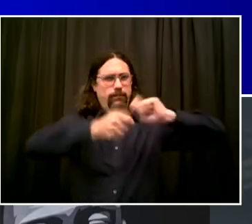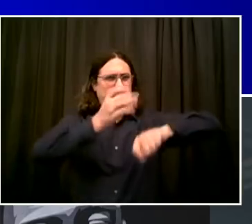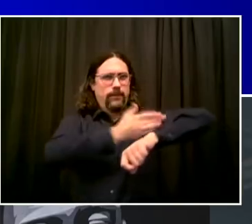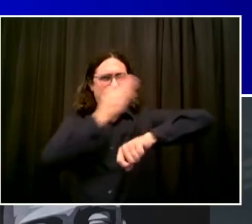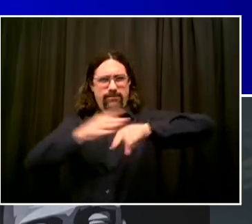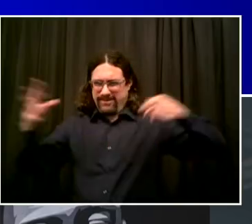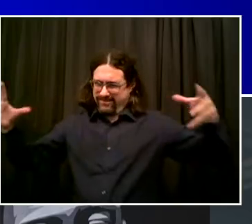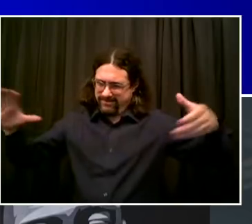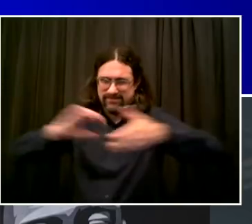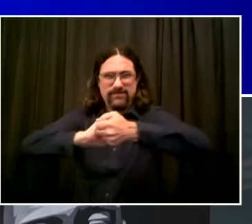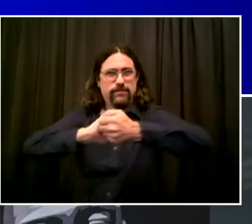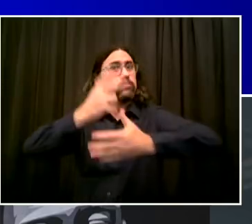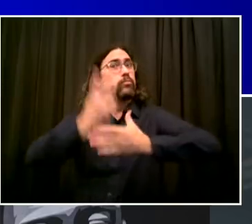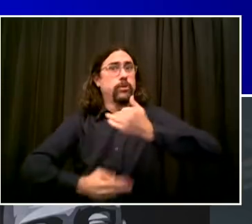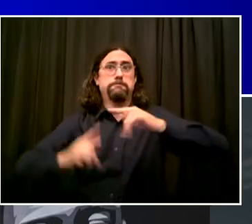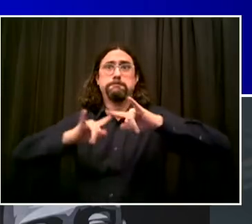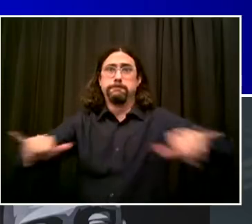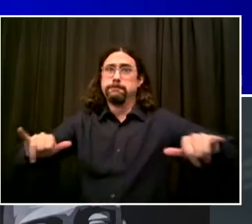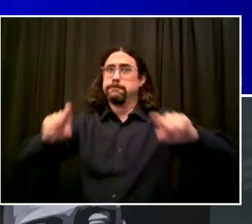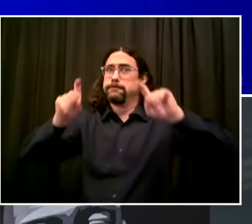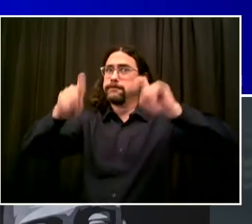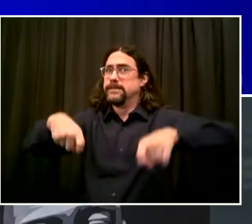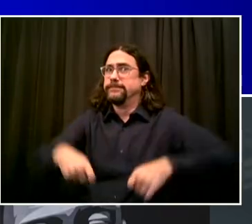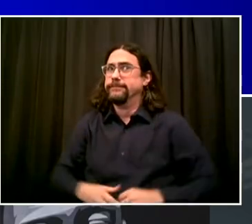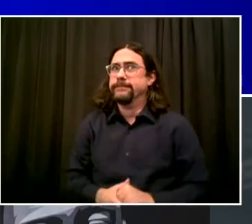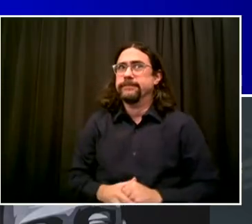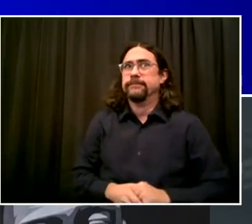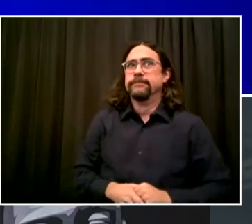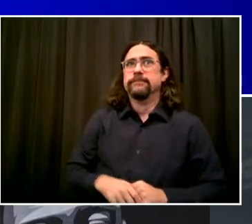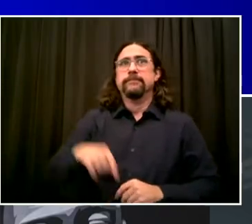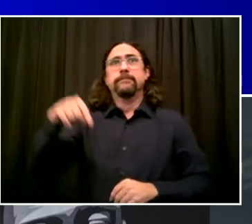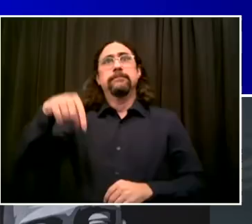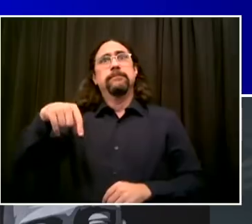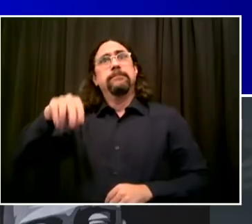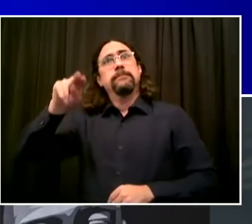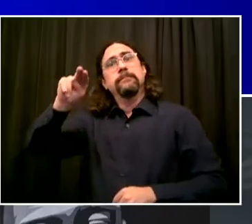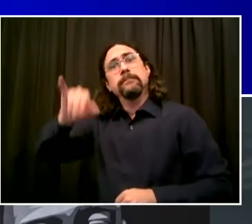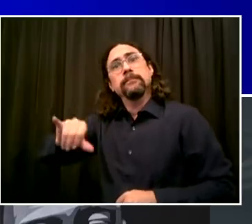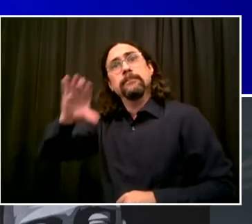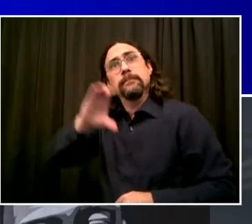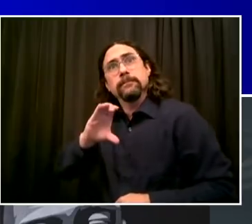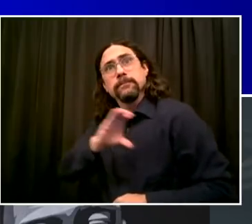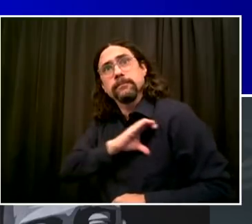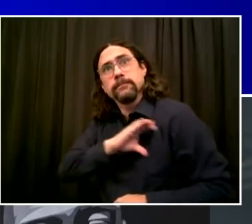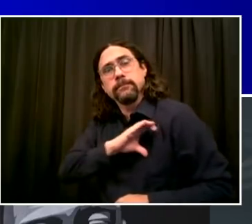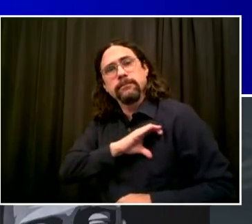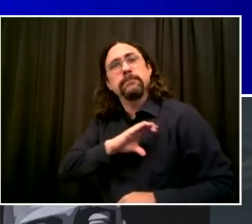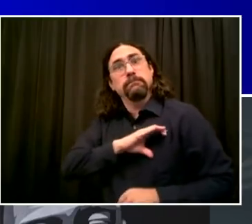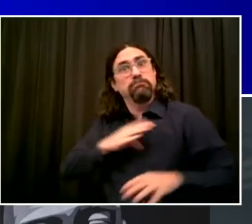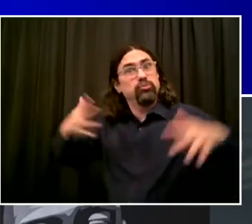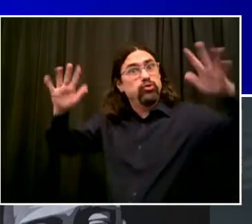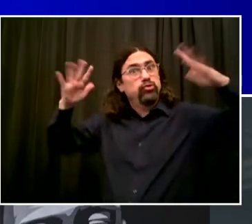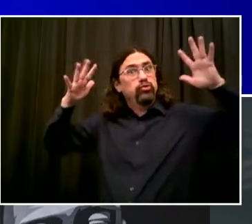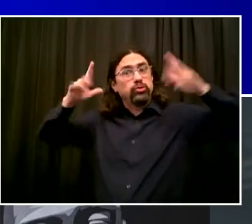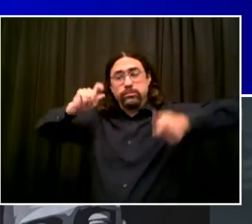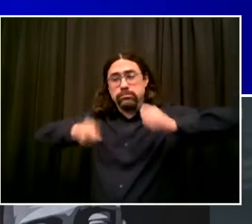HAND. THAT IS WHAT IS ANIMATED, A SERIES OF CHANGES WE HAVE